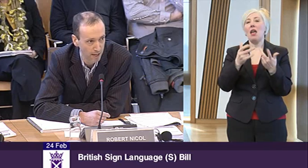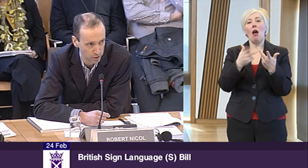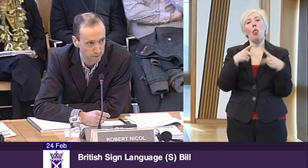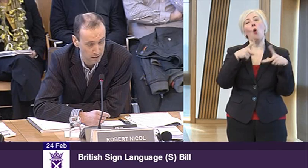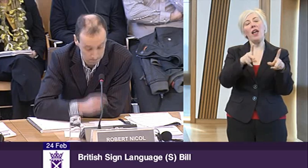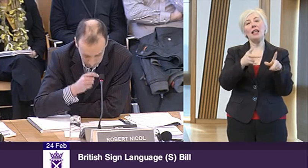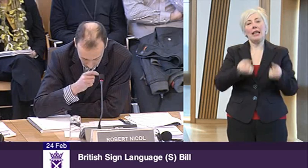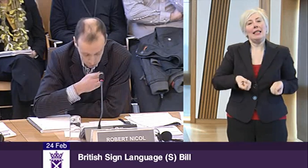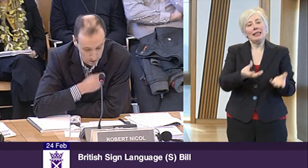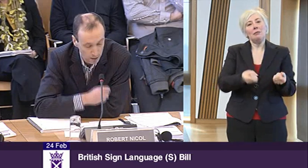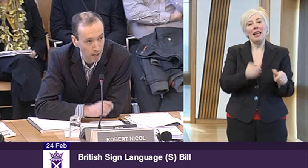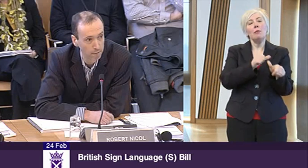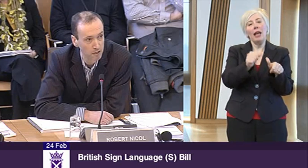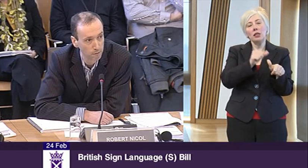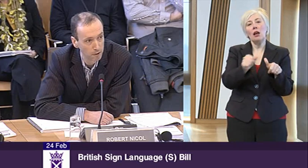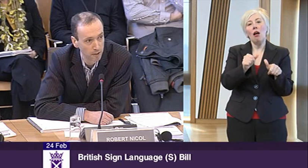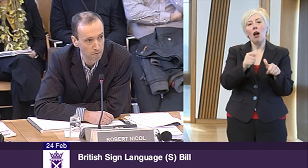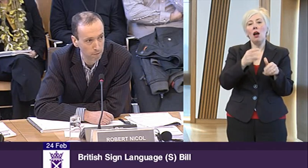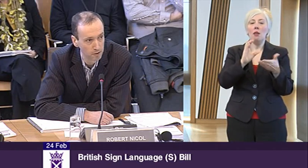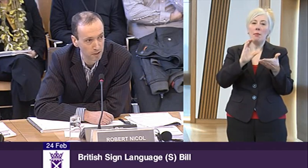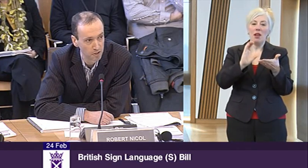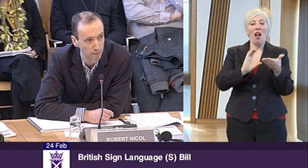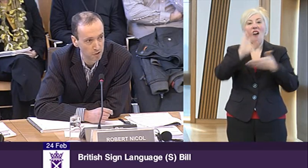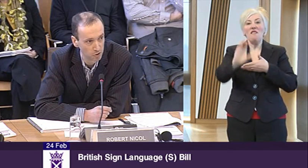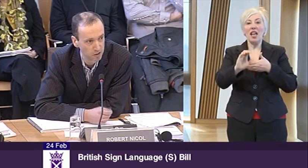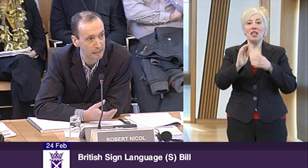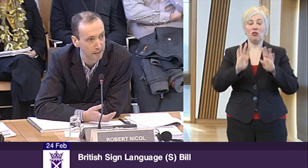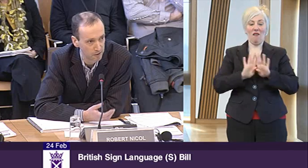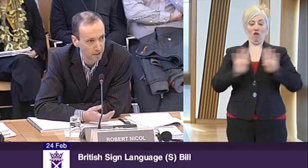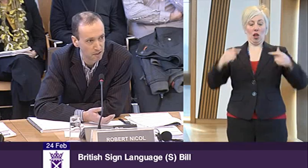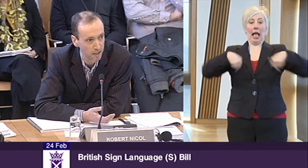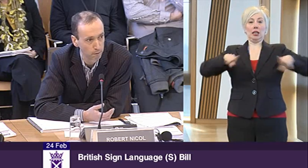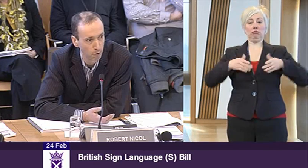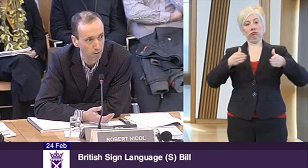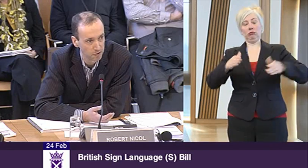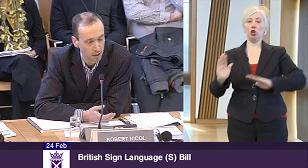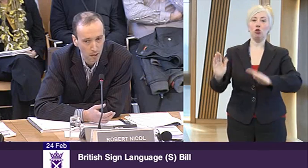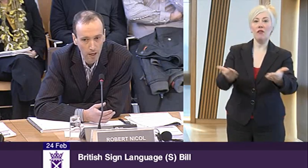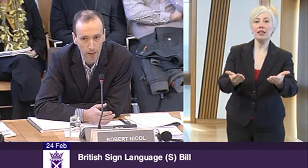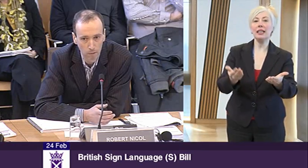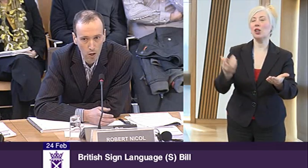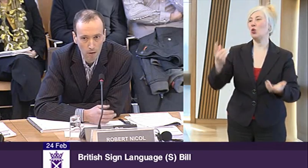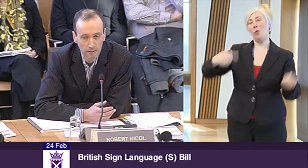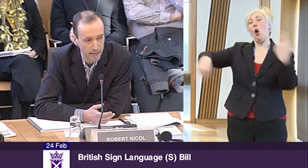spent in other ways, such as investing in front-line services. Yes—there may be a